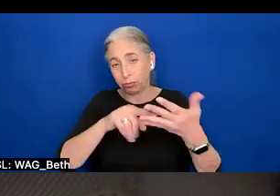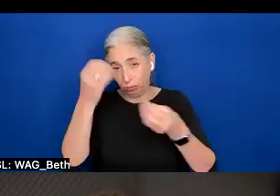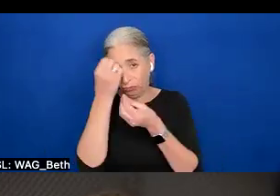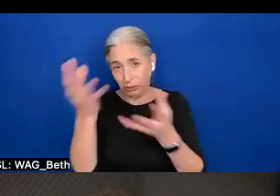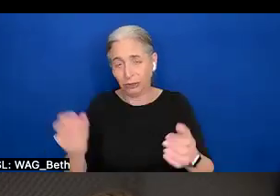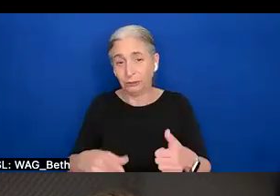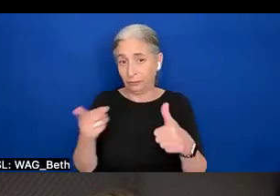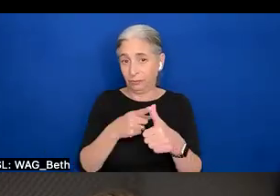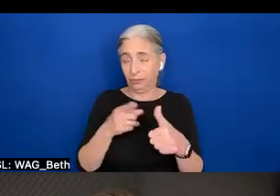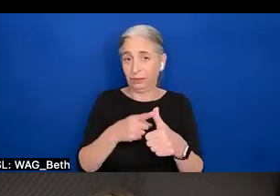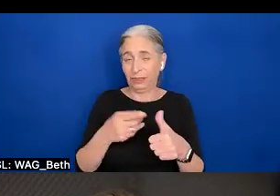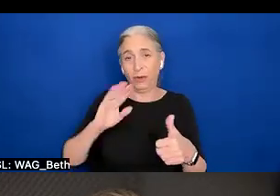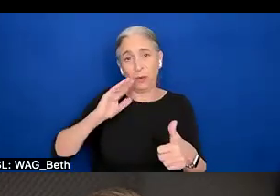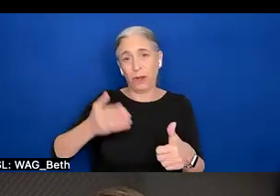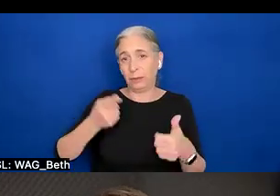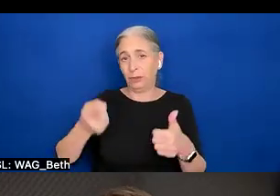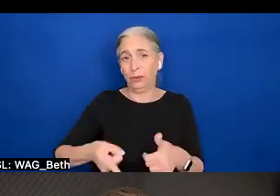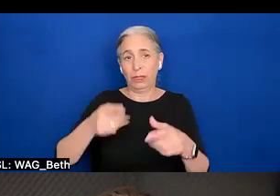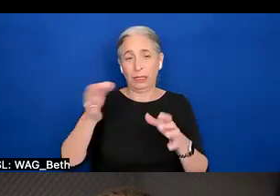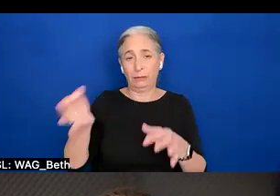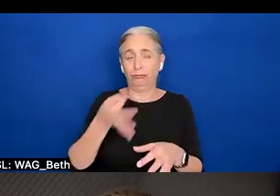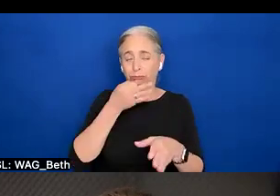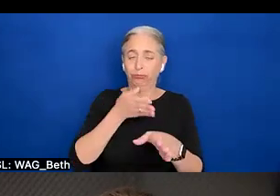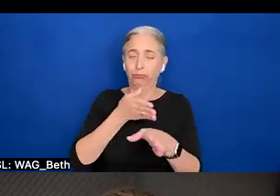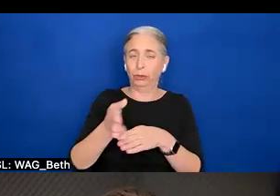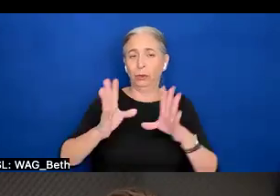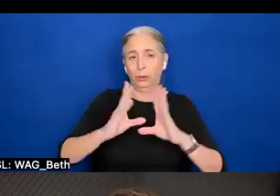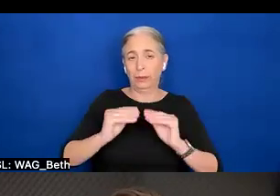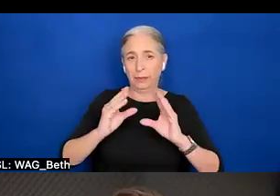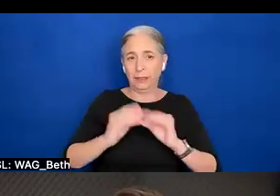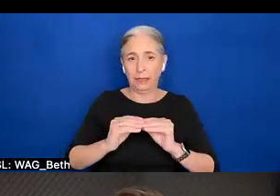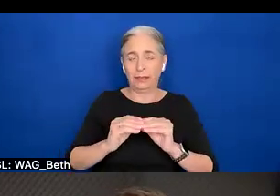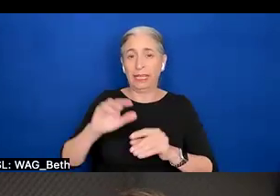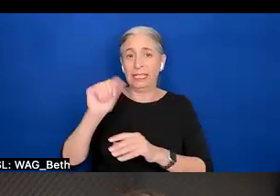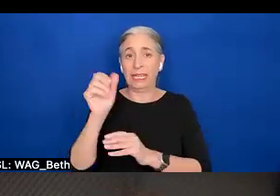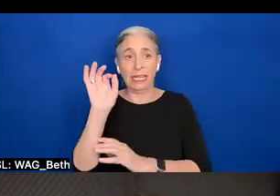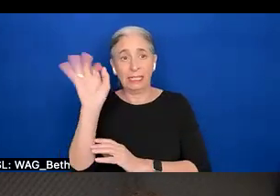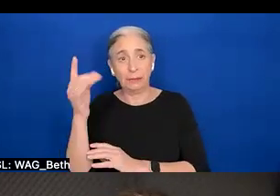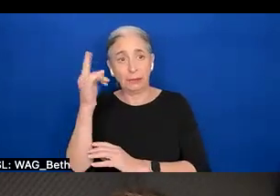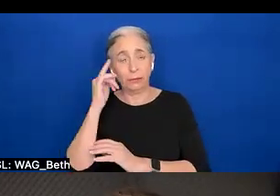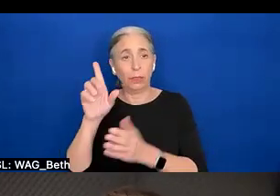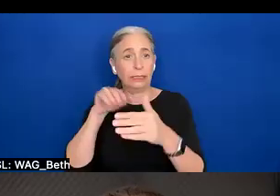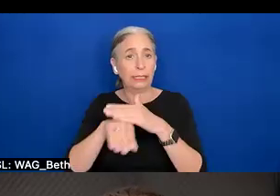We'd like to welcome you to our subject-matter expert webinar -- ten Tips for Accessible Publishing with Adobe InDesign.